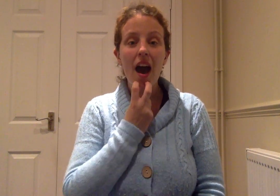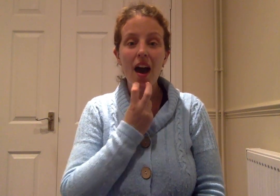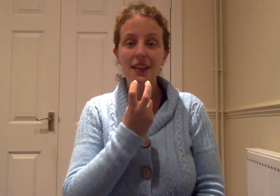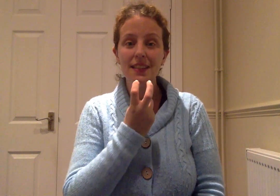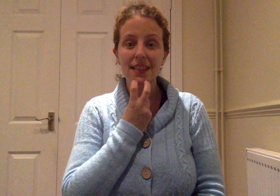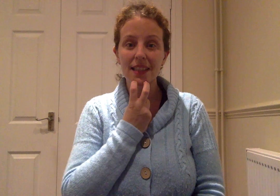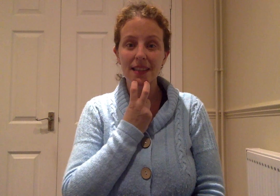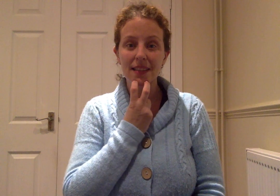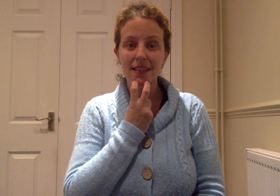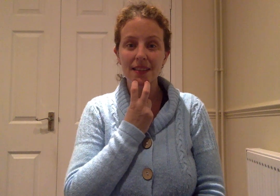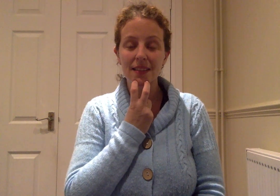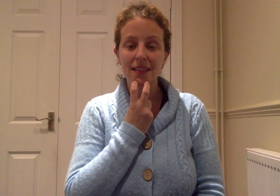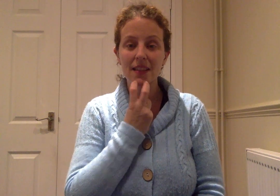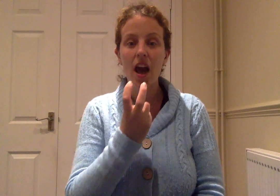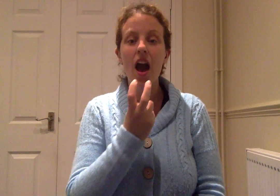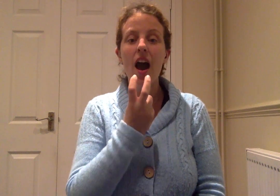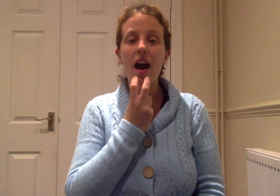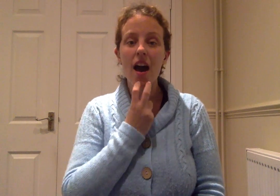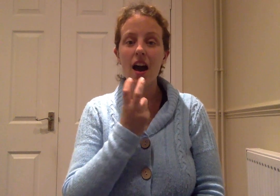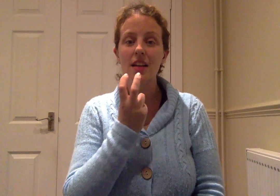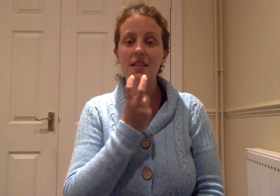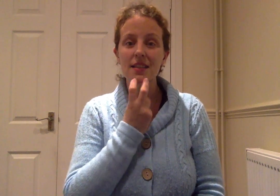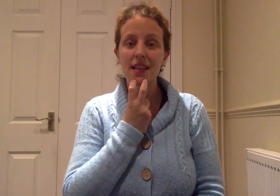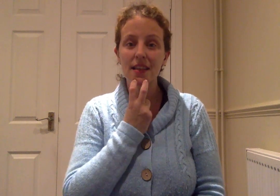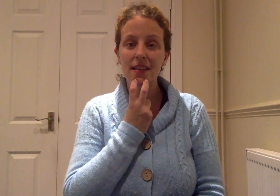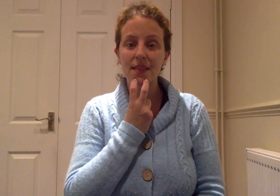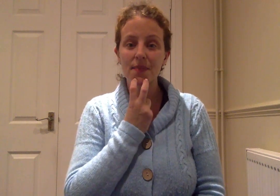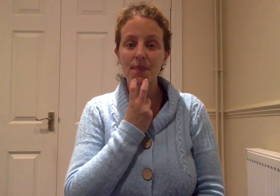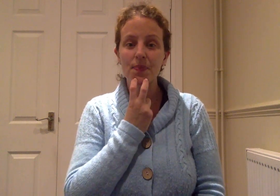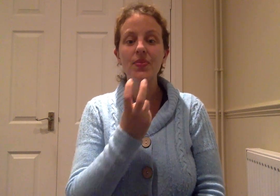Auntie